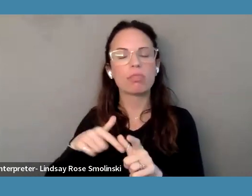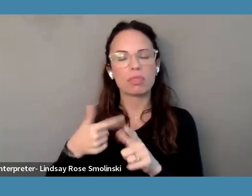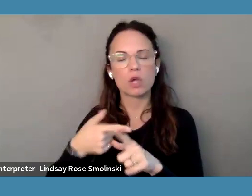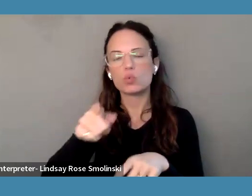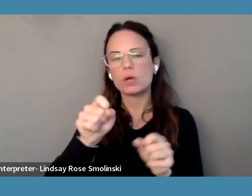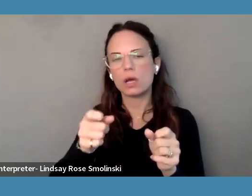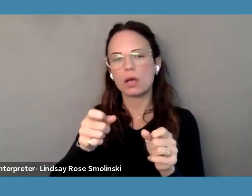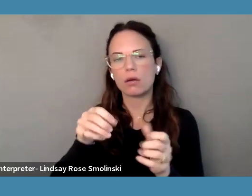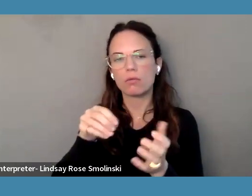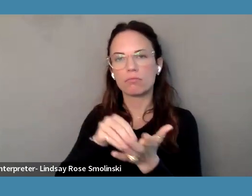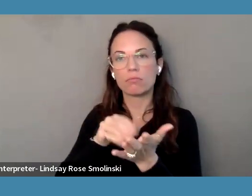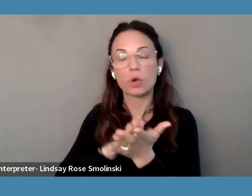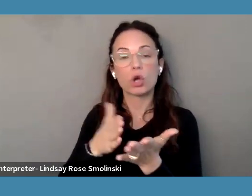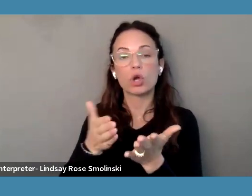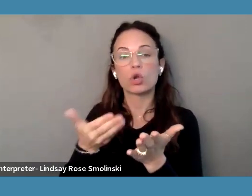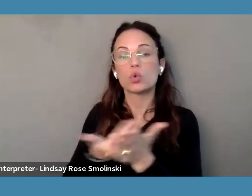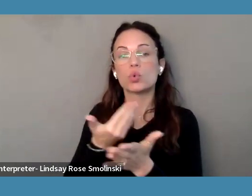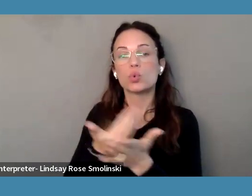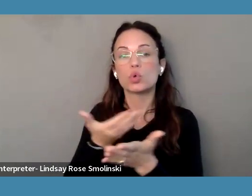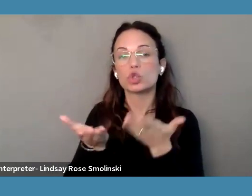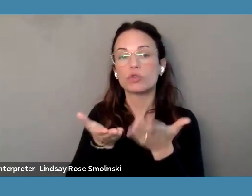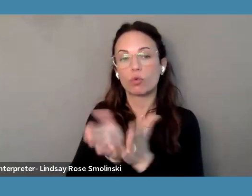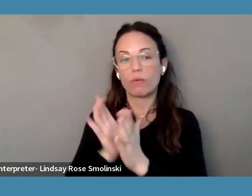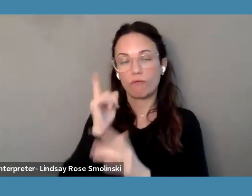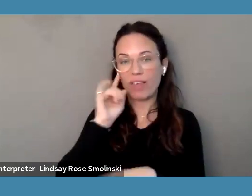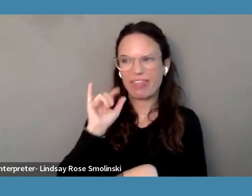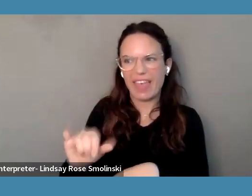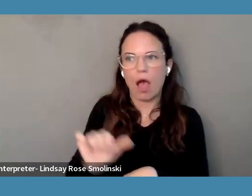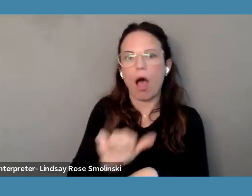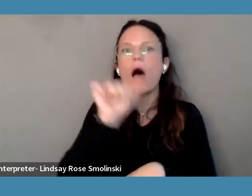you can put in a new service request for that other service.